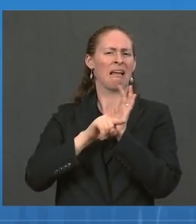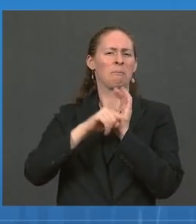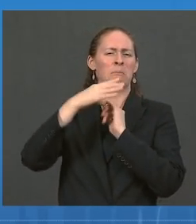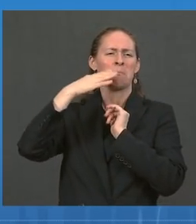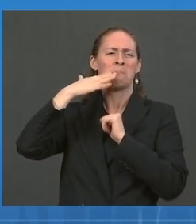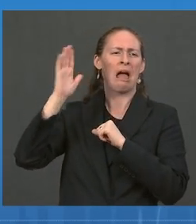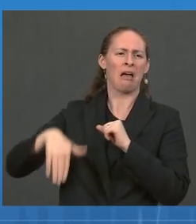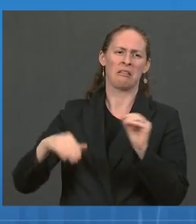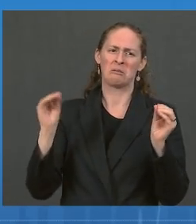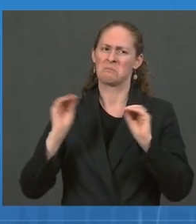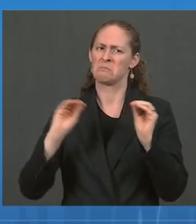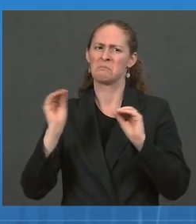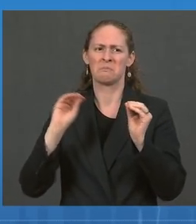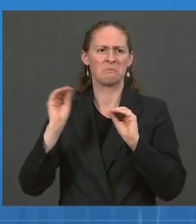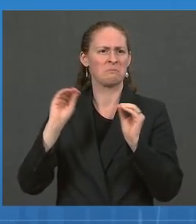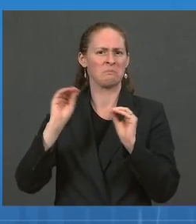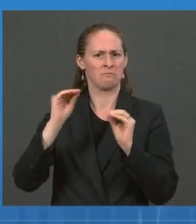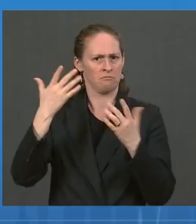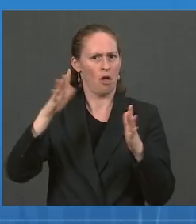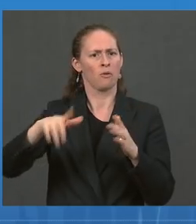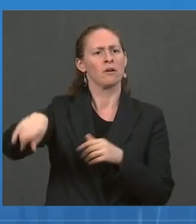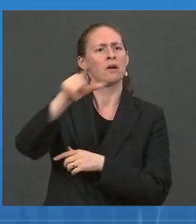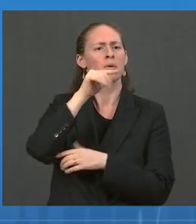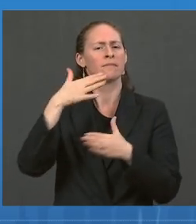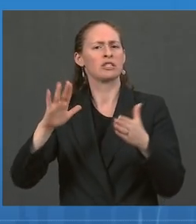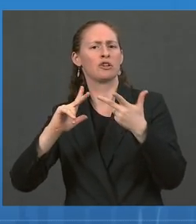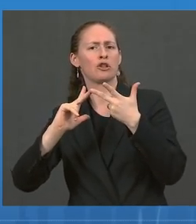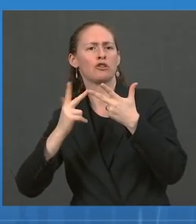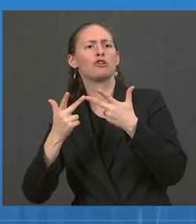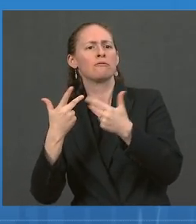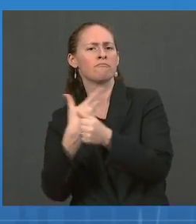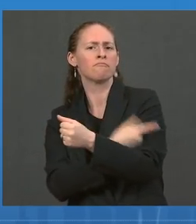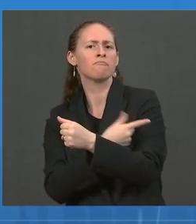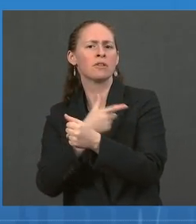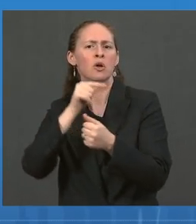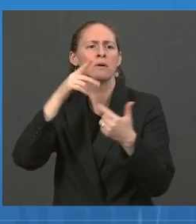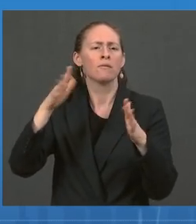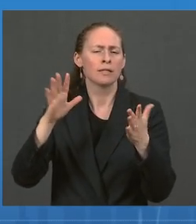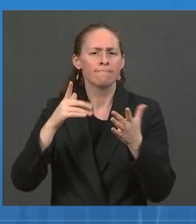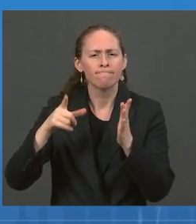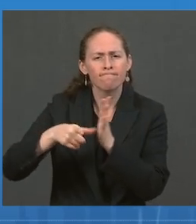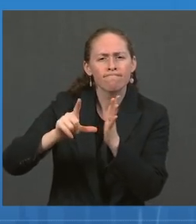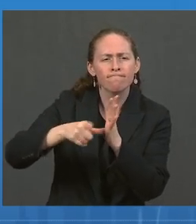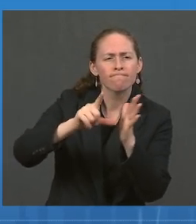with third doses that FDA and CDC reviewed when they made their recommendations about boosters.